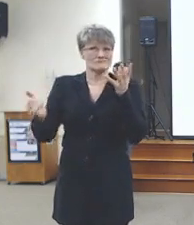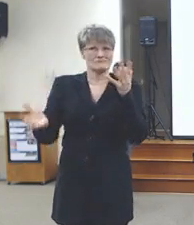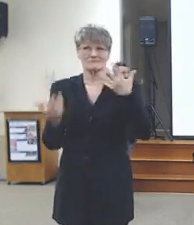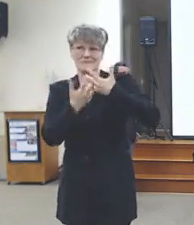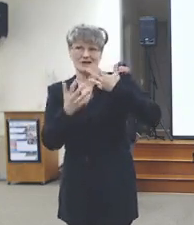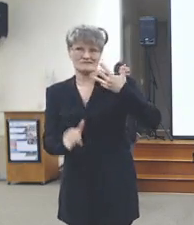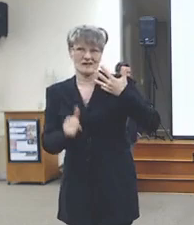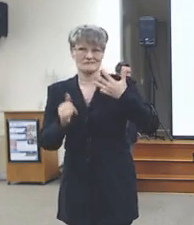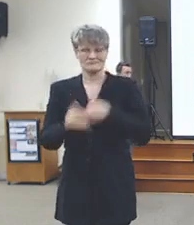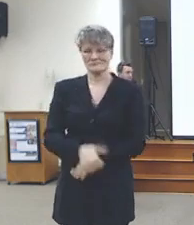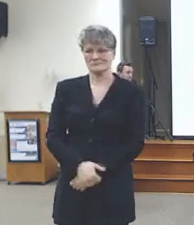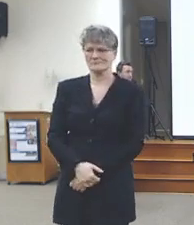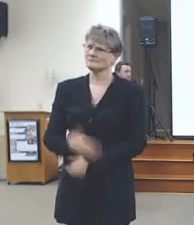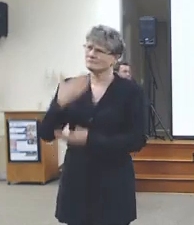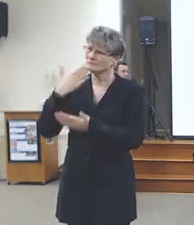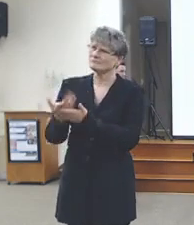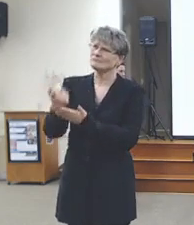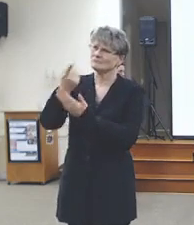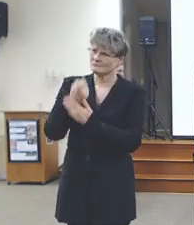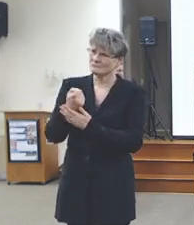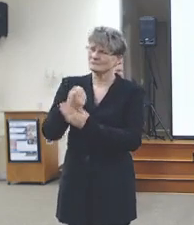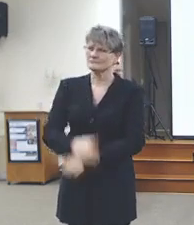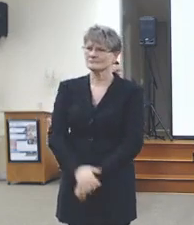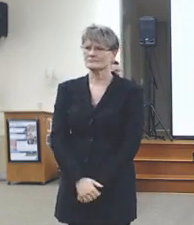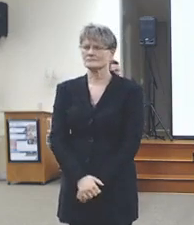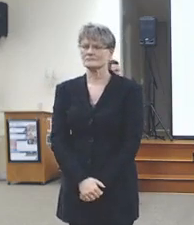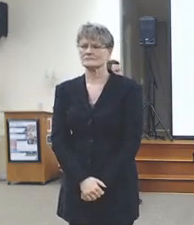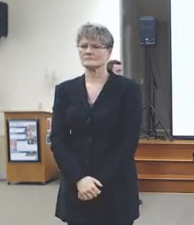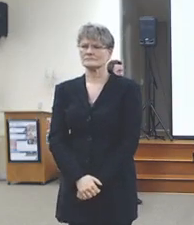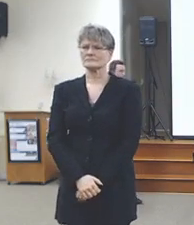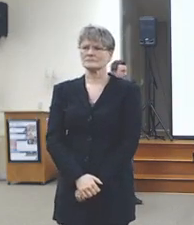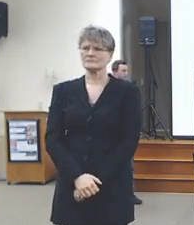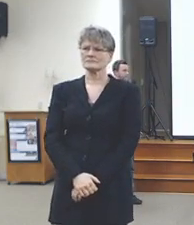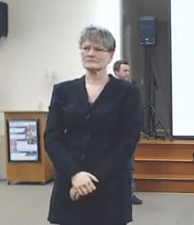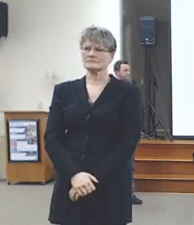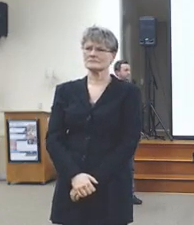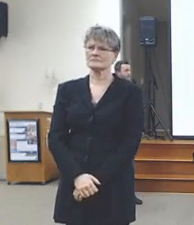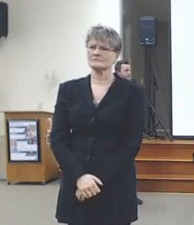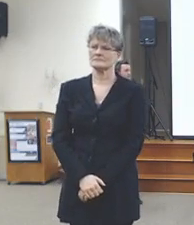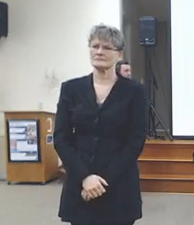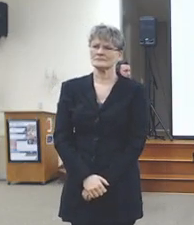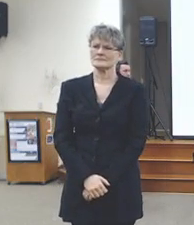You know, Mike, that's a really good question and, Brandy I should have said at the